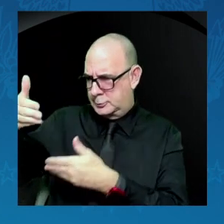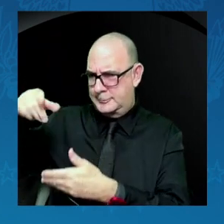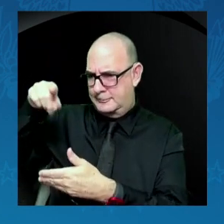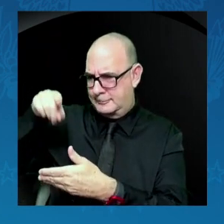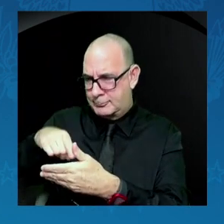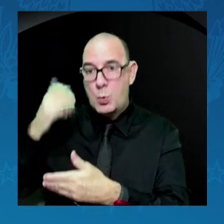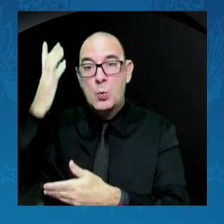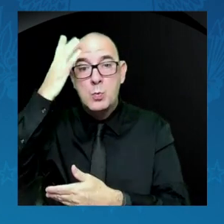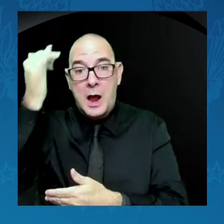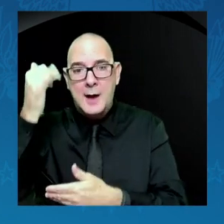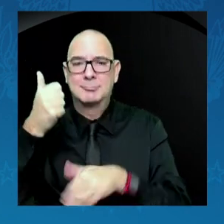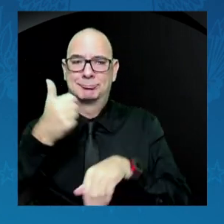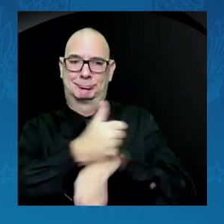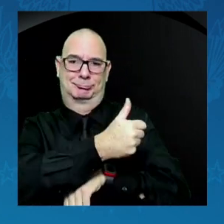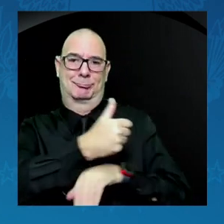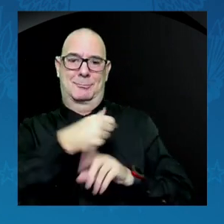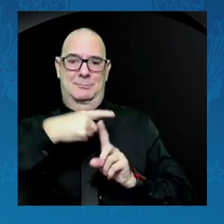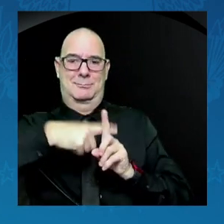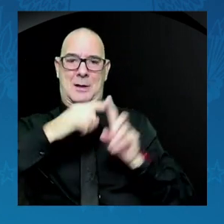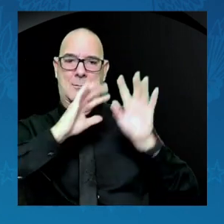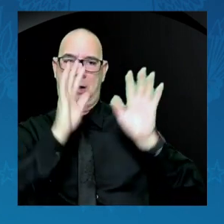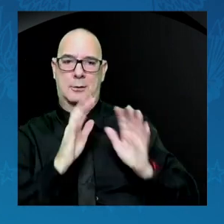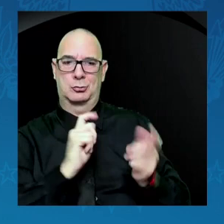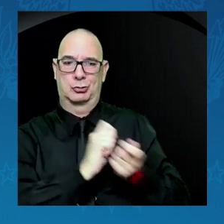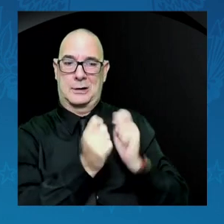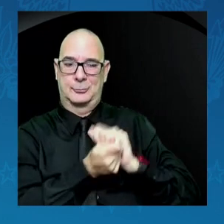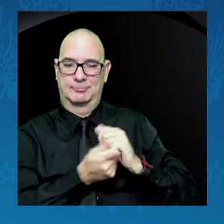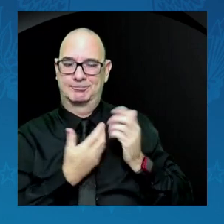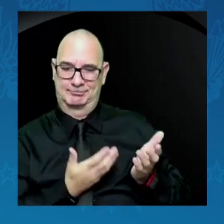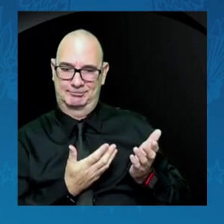To borrow a phrase from the legendary flight director